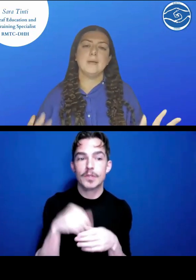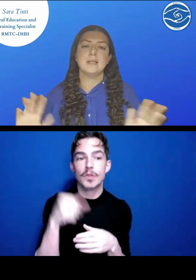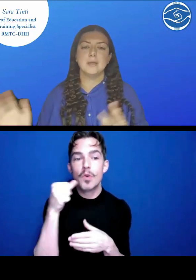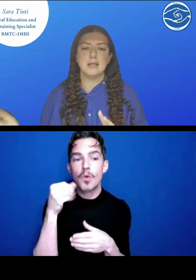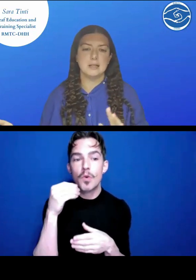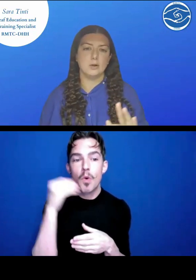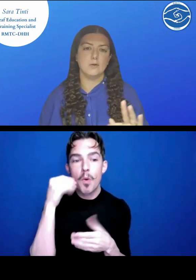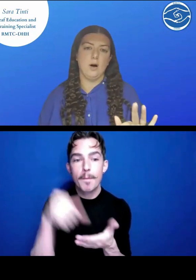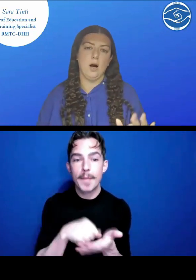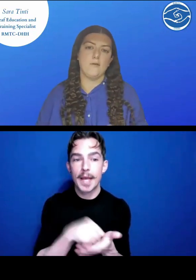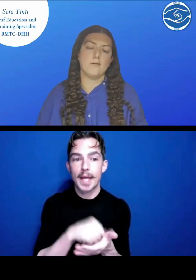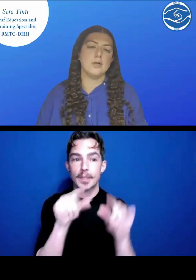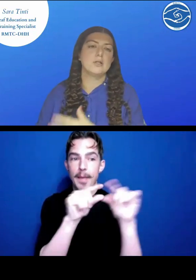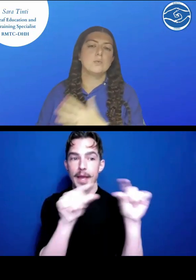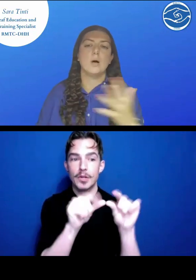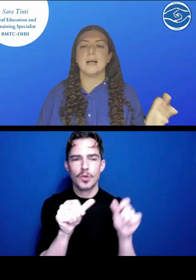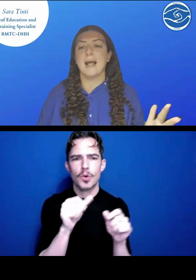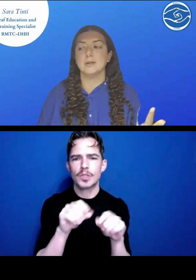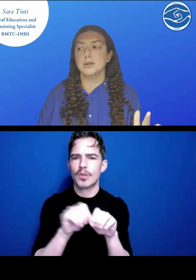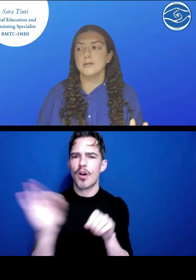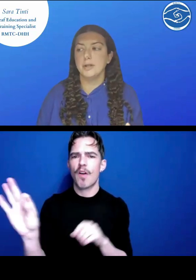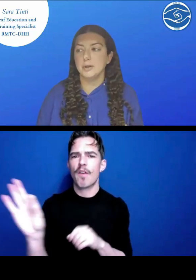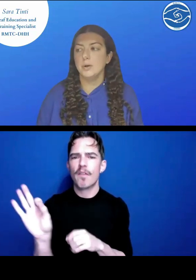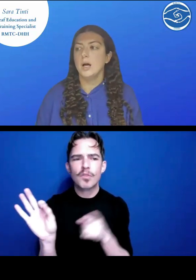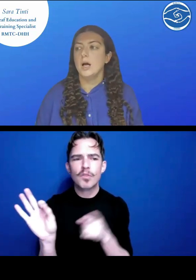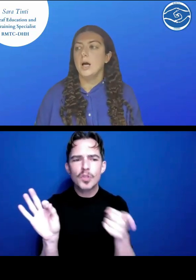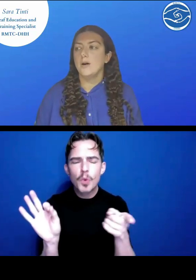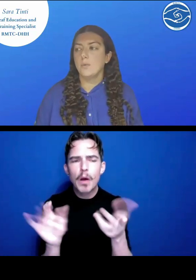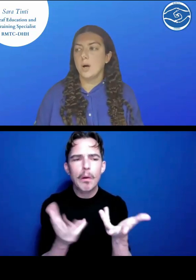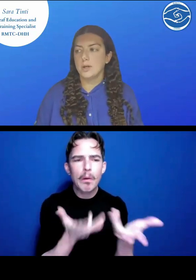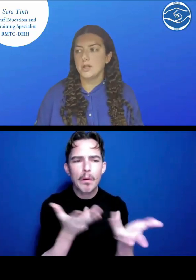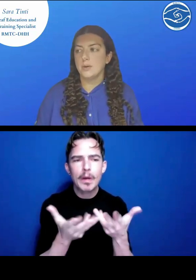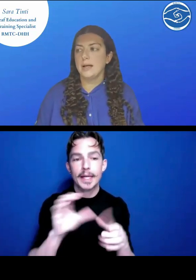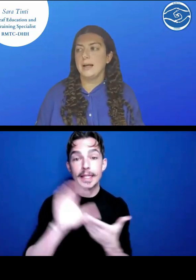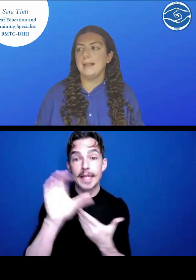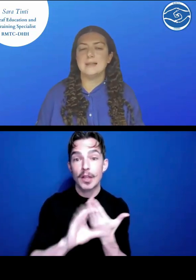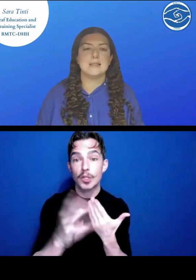or maybe something's a little far off or you just want a calendar view of what we're doing.